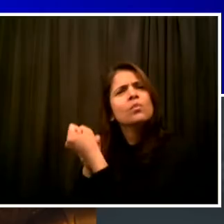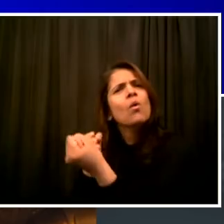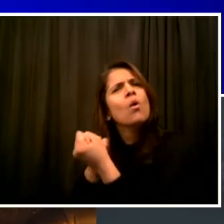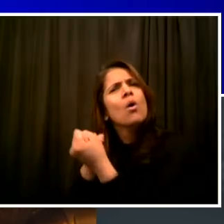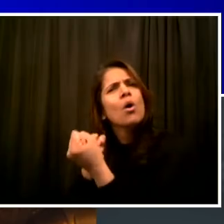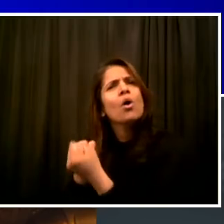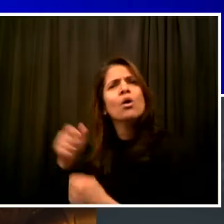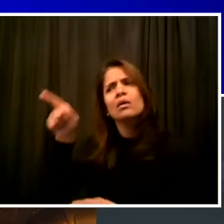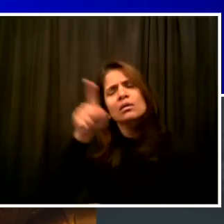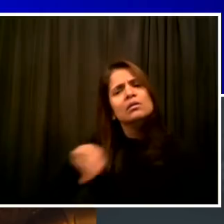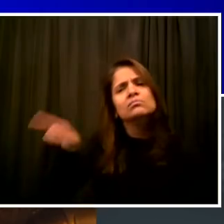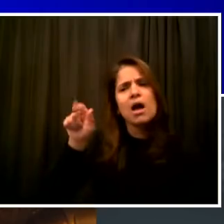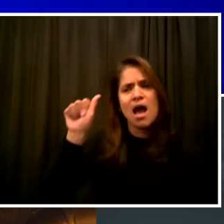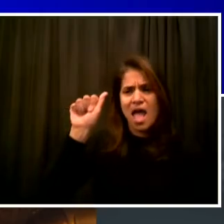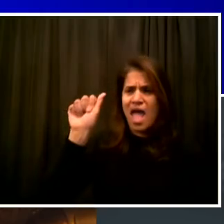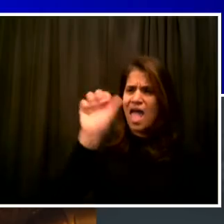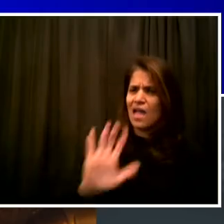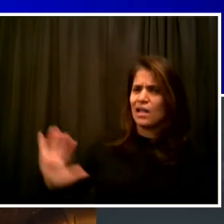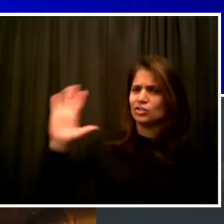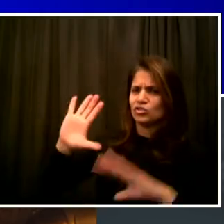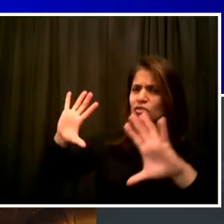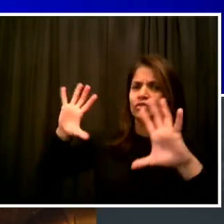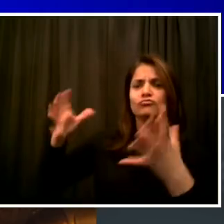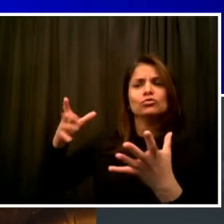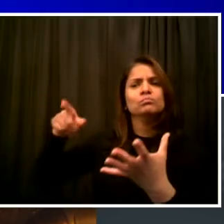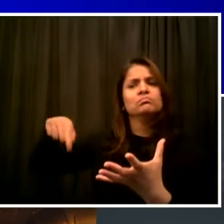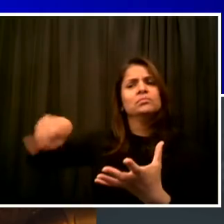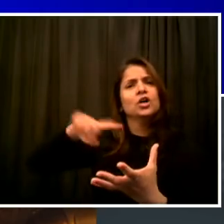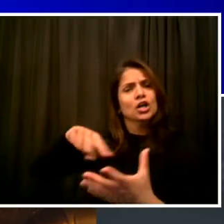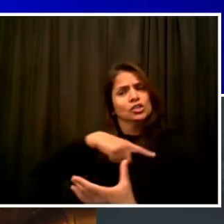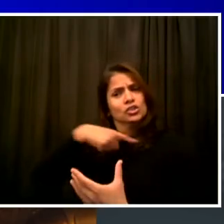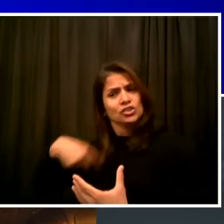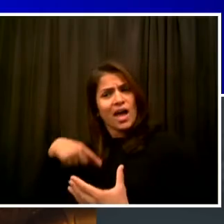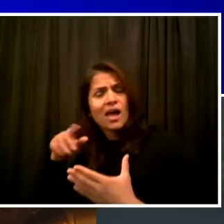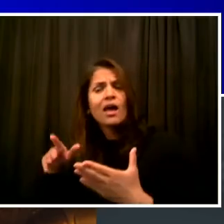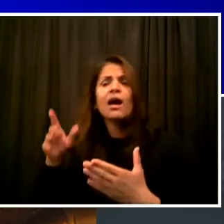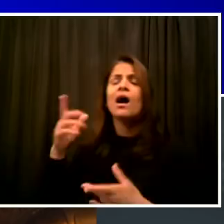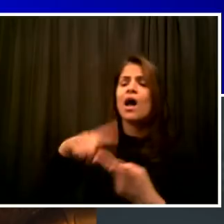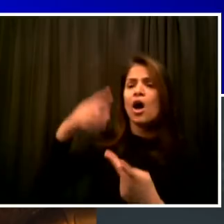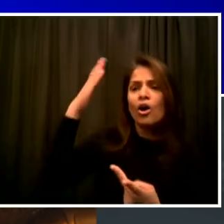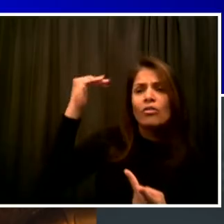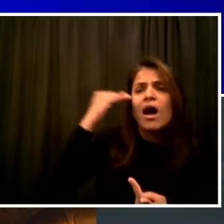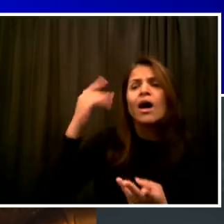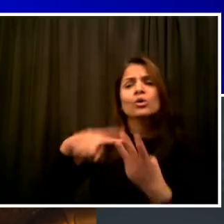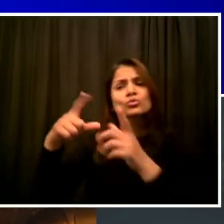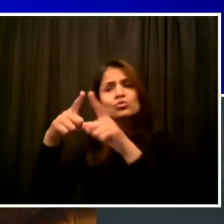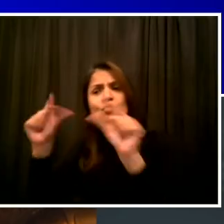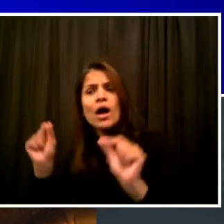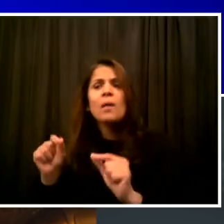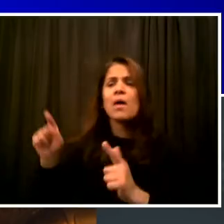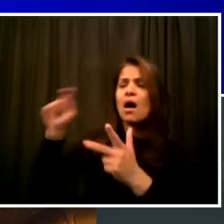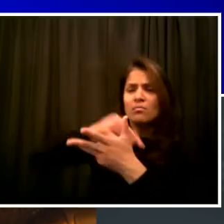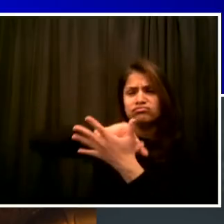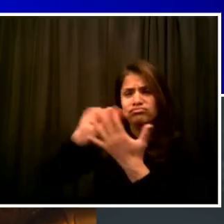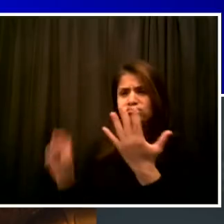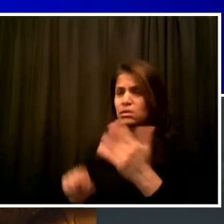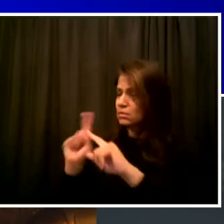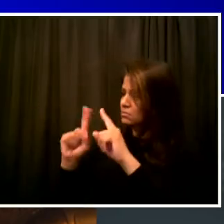ROBTHRSE AND SISTERS TO BRING BACK ETH CTYI BUT WE NEED TO ESPEIACLLY FOCUS ON THE ECONOMIC REALITY OF THOSE COMMUNITIES AND